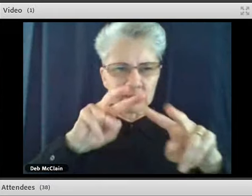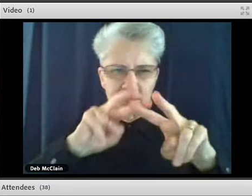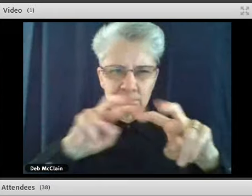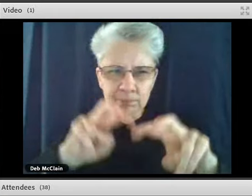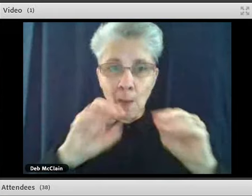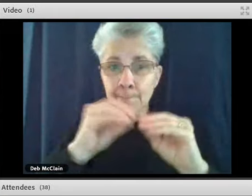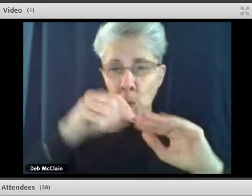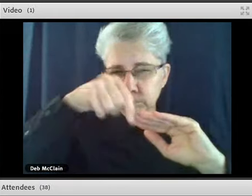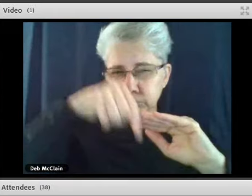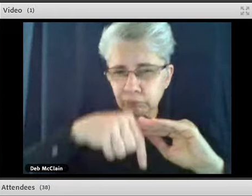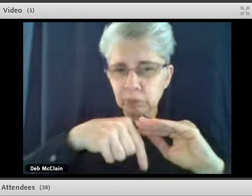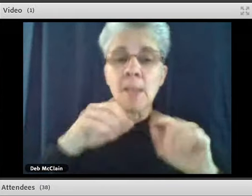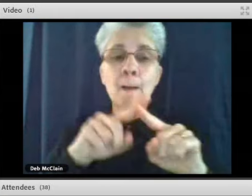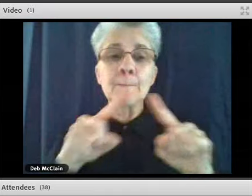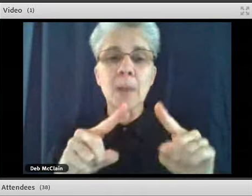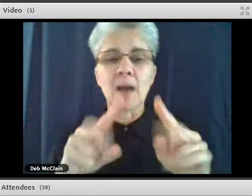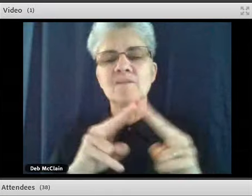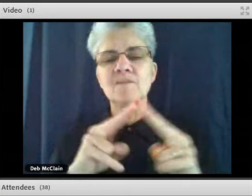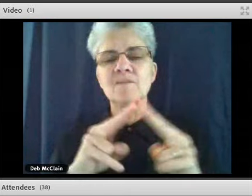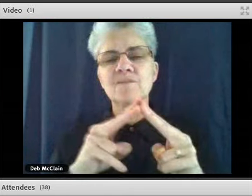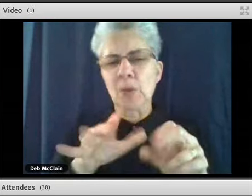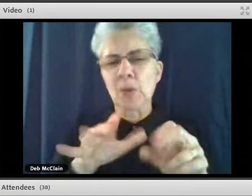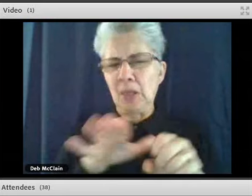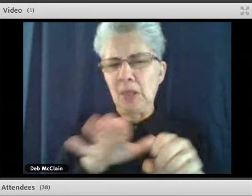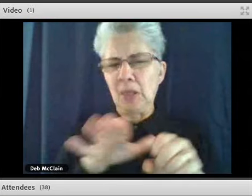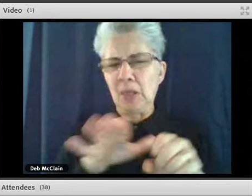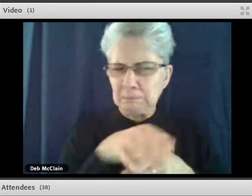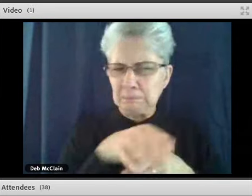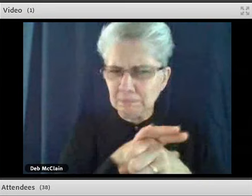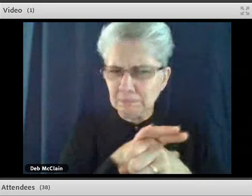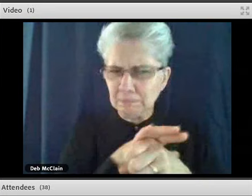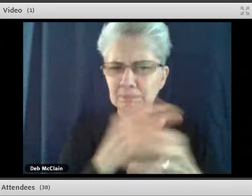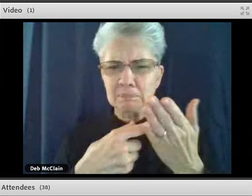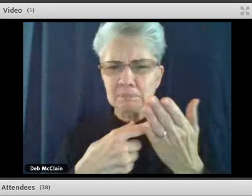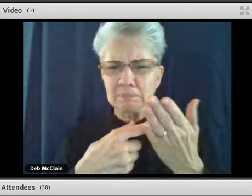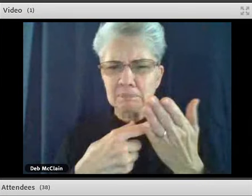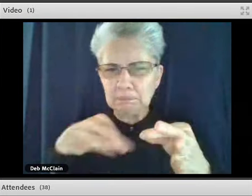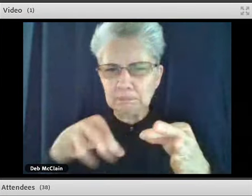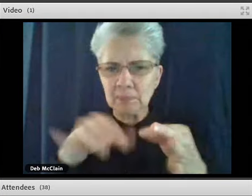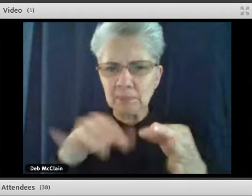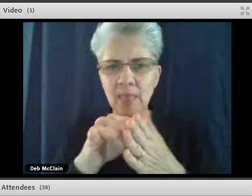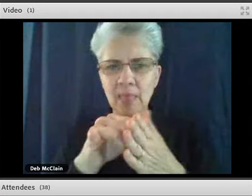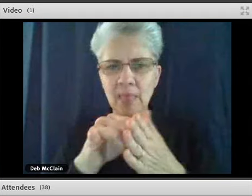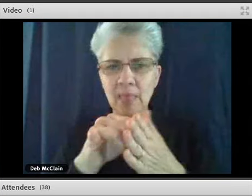There's a lot more there. But it's just very thorough, and kind of talks you through it.